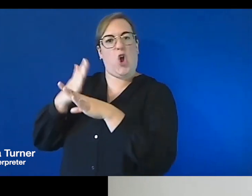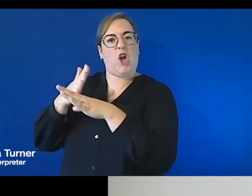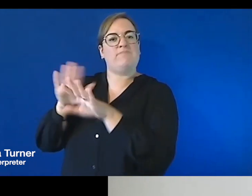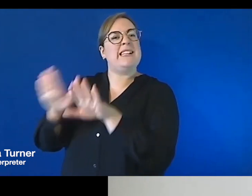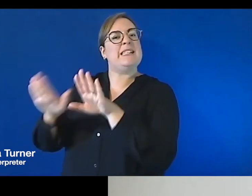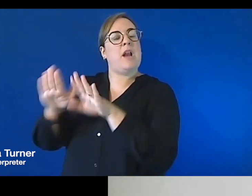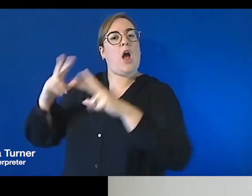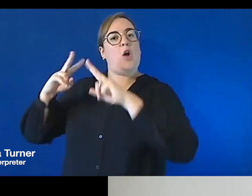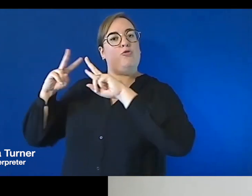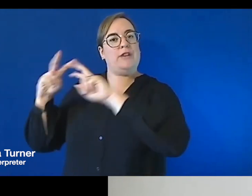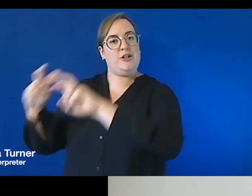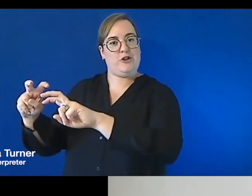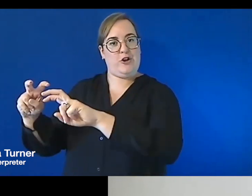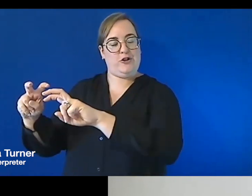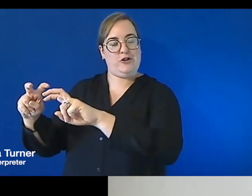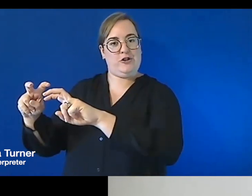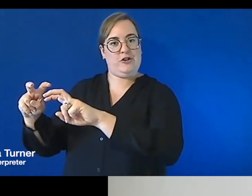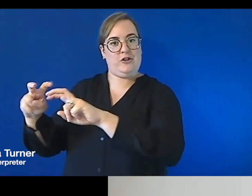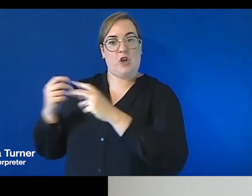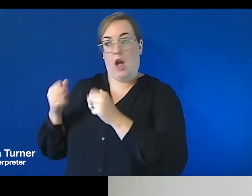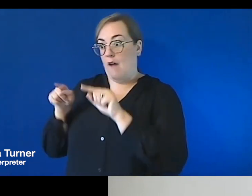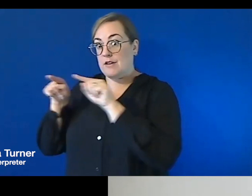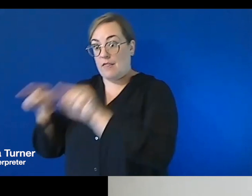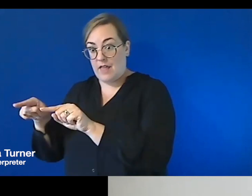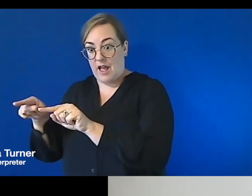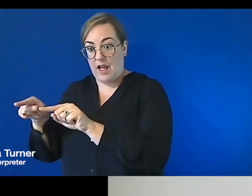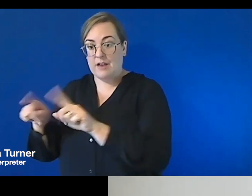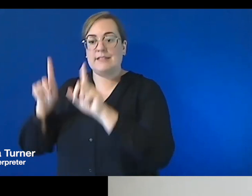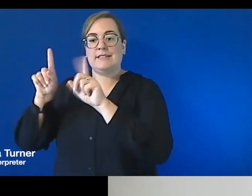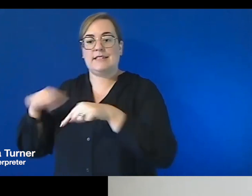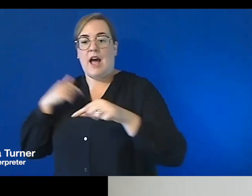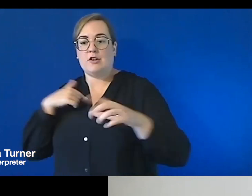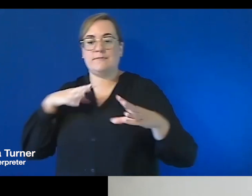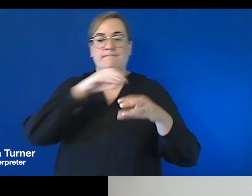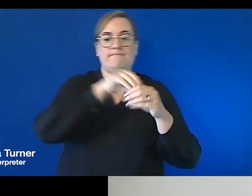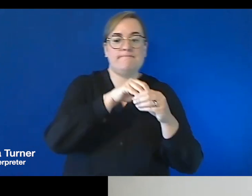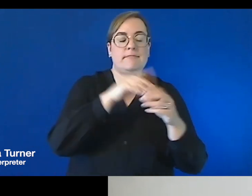they start to participate in hackathons in order to come up with the first prototype and typically